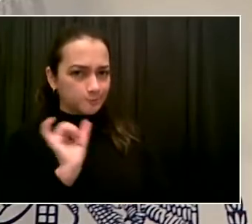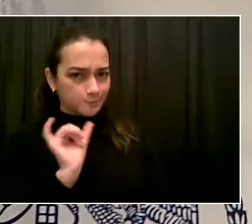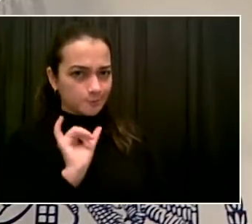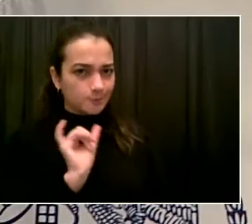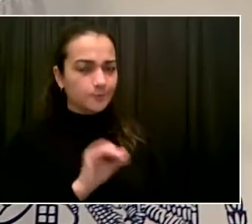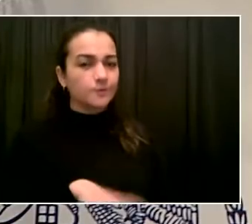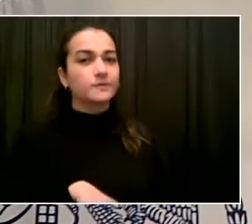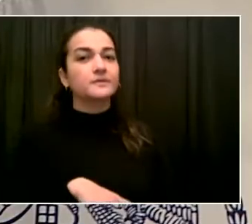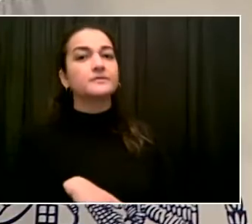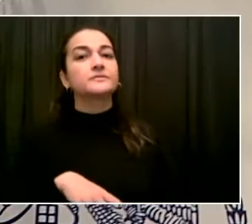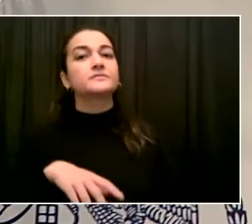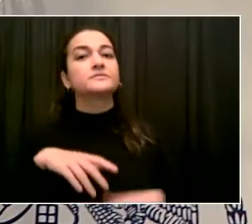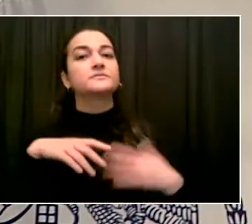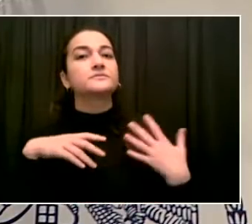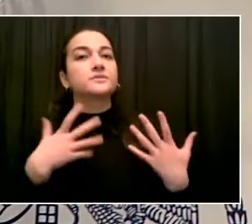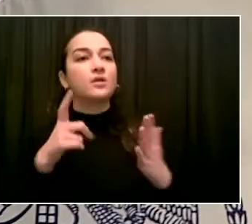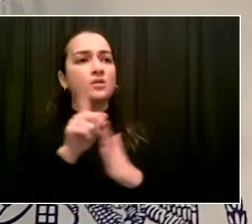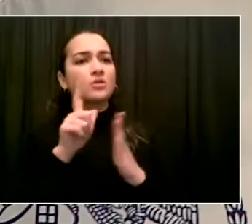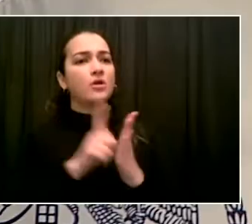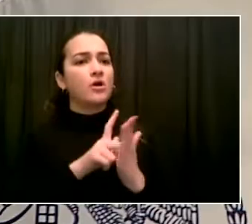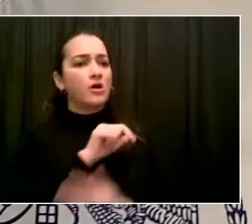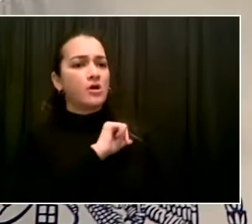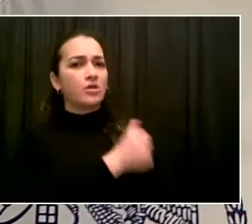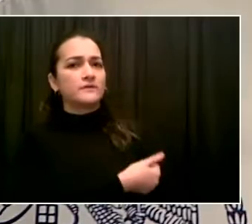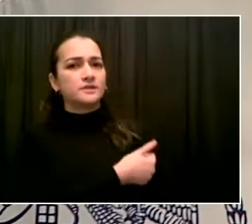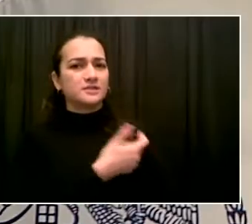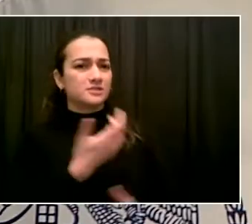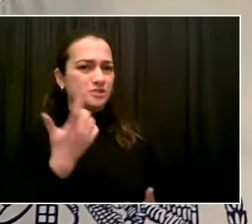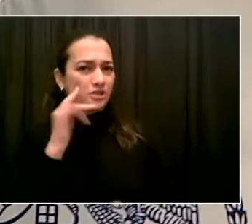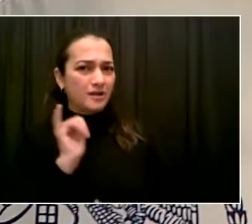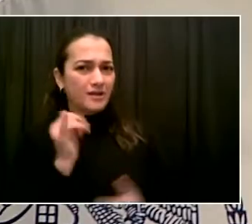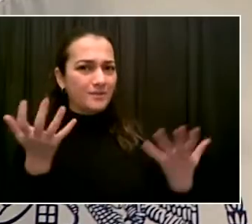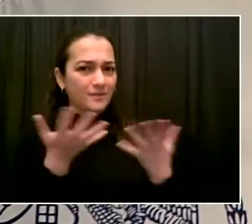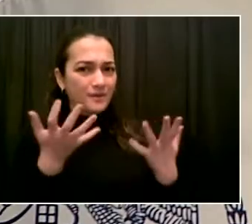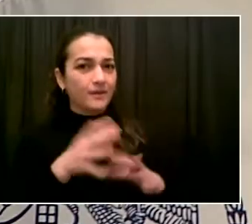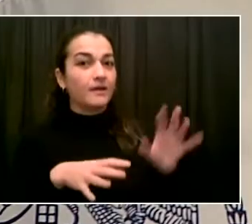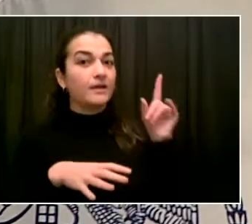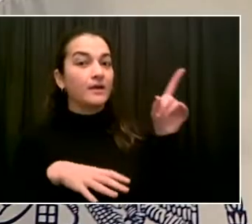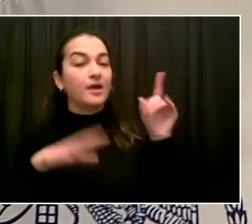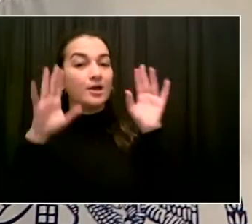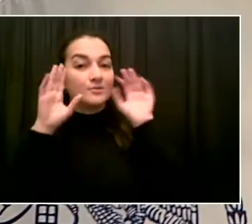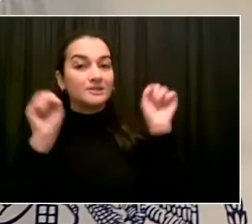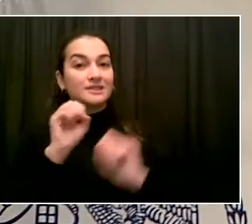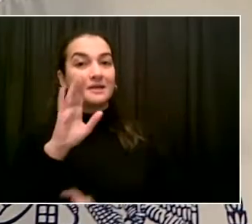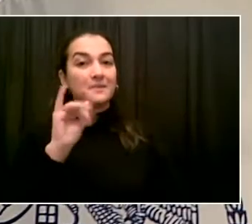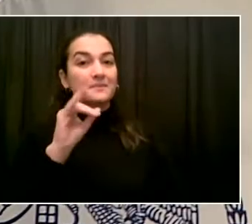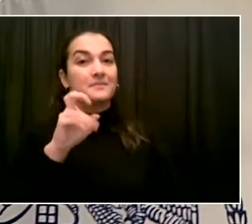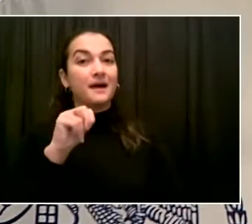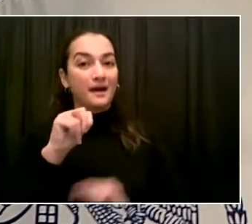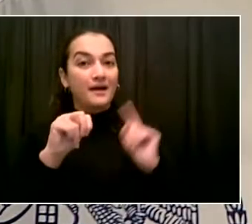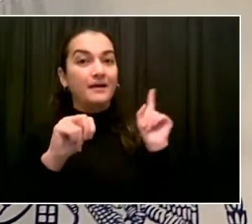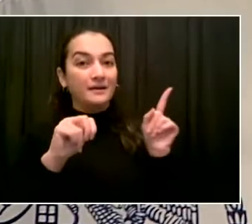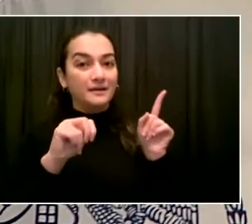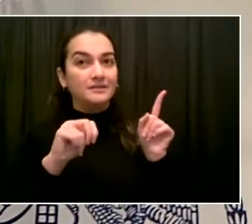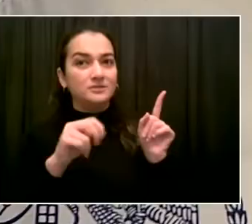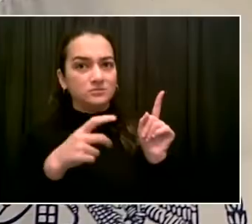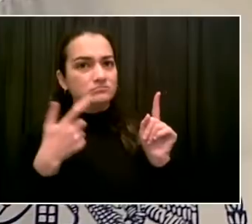I'M CURIOUS ABOUT THE LEGALITY HERE, THE CICELY WHAT IS E THLEGAL AUTHORITY TO DO THIS AND THE BIDN E ADMINISTRATION